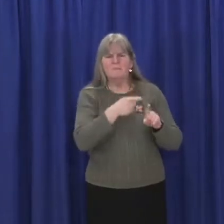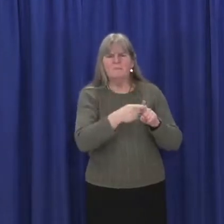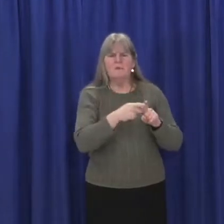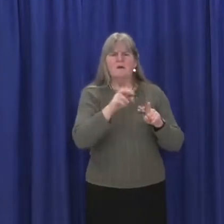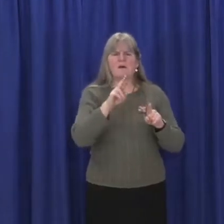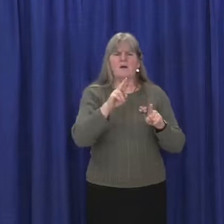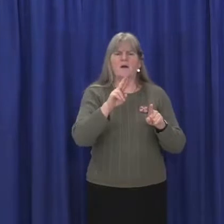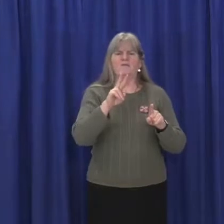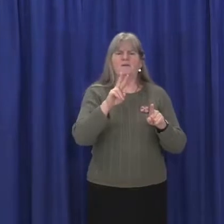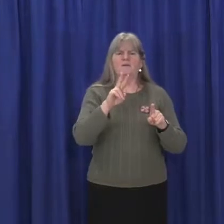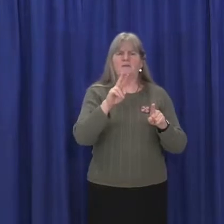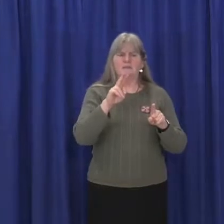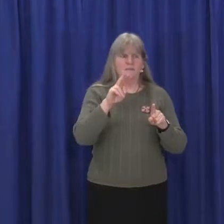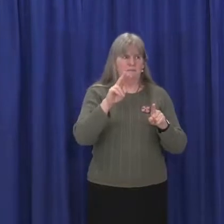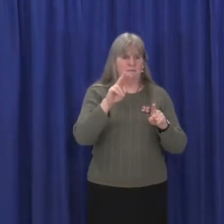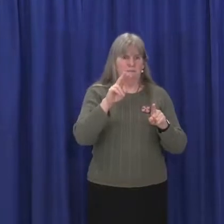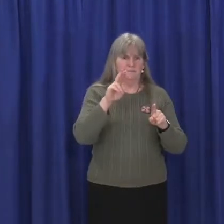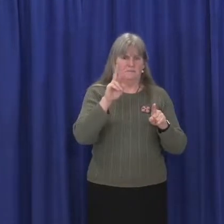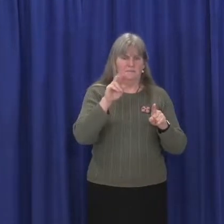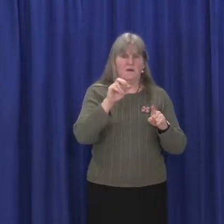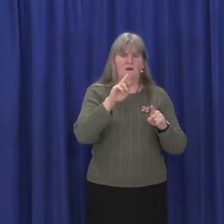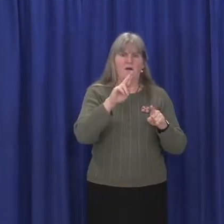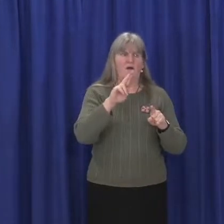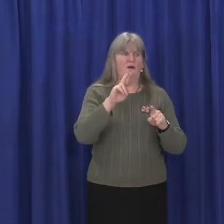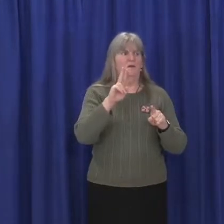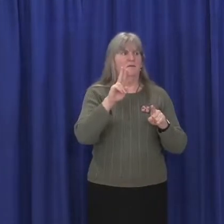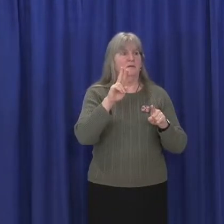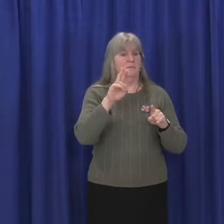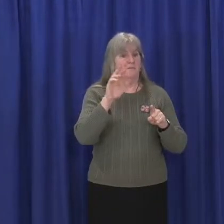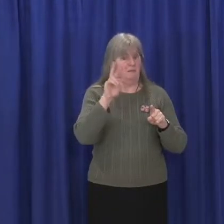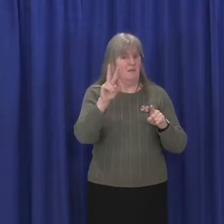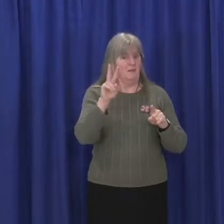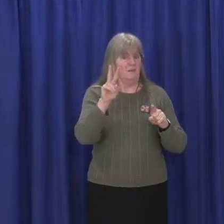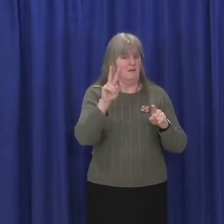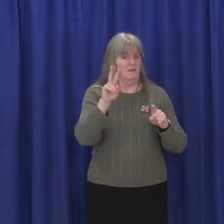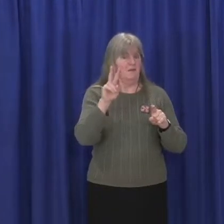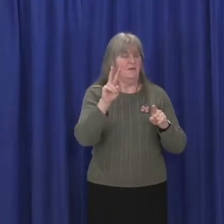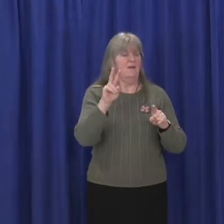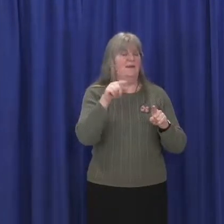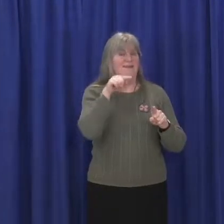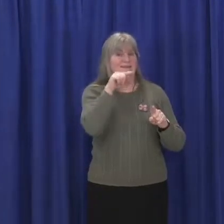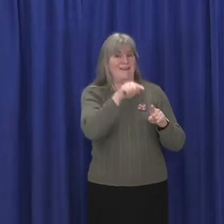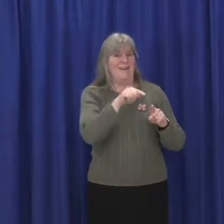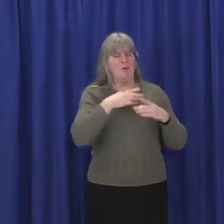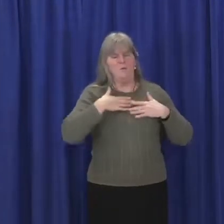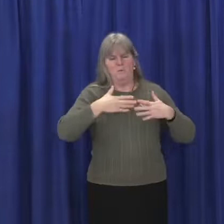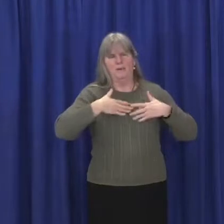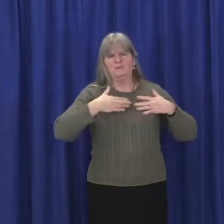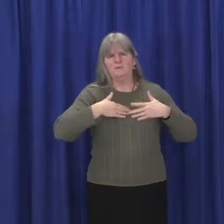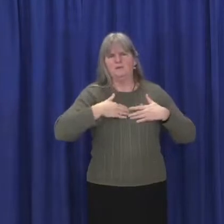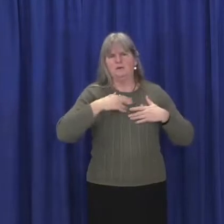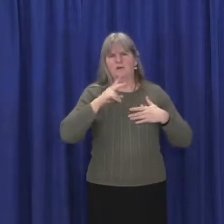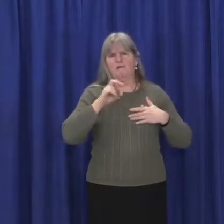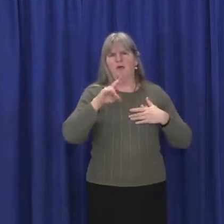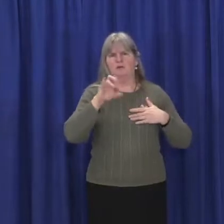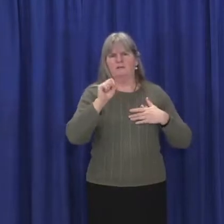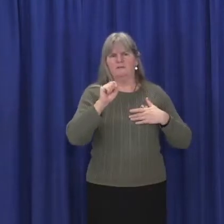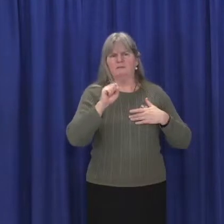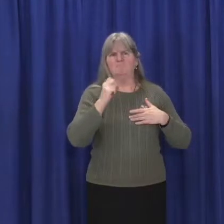or respiratory syncytial virus in the territory and although we haven't had a big flu year,